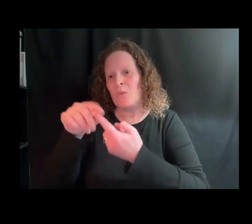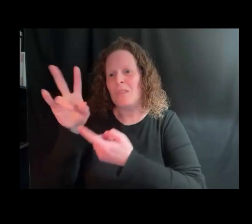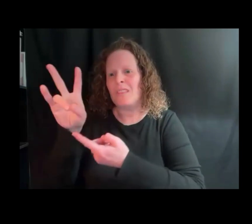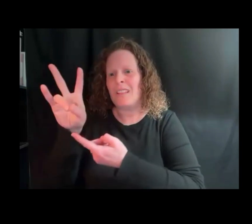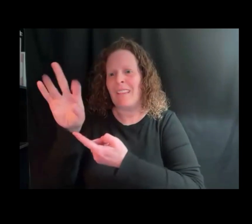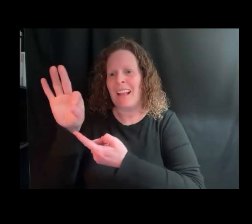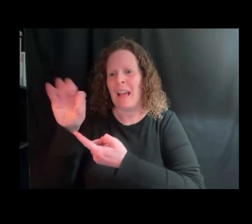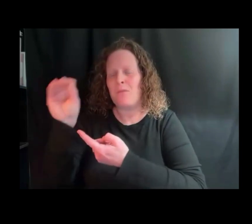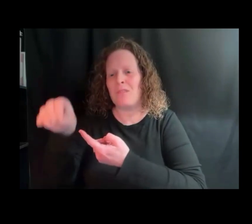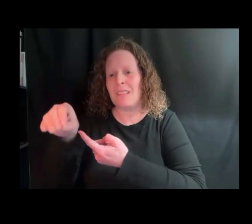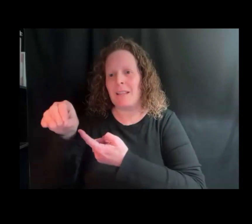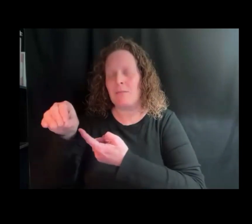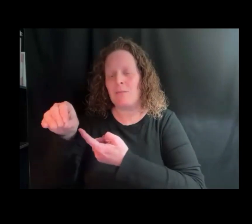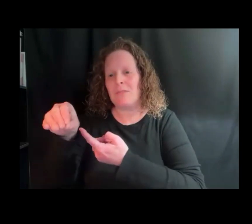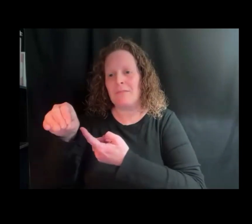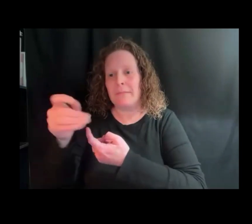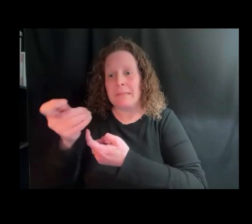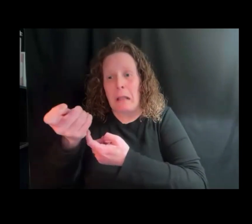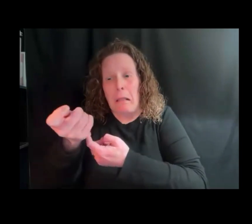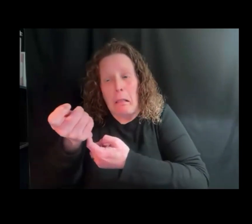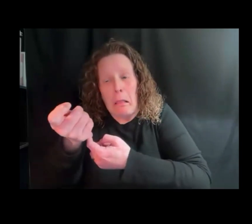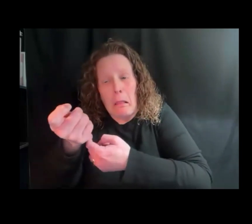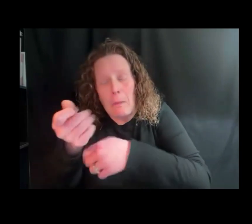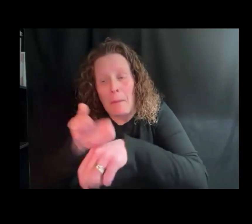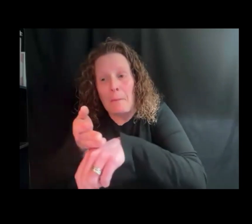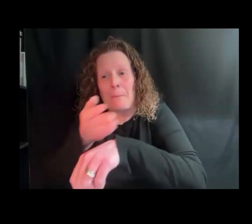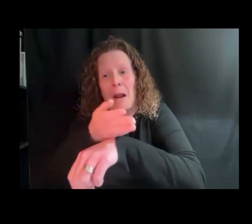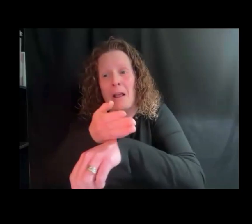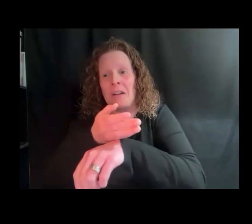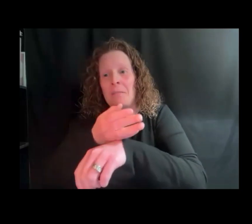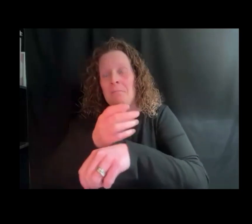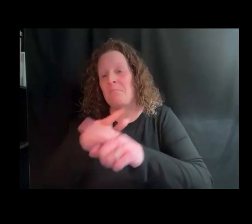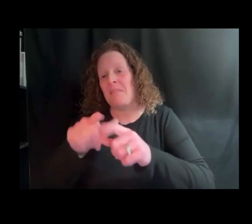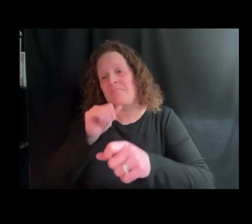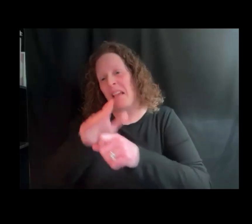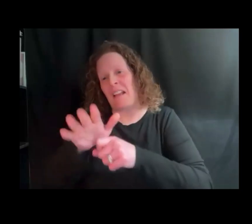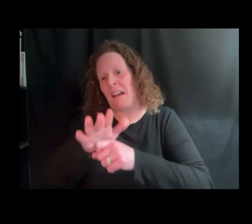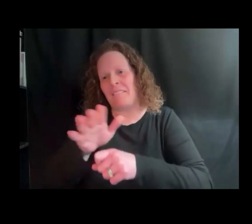get sixty to seventy-nine percent of the information. This is something of an